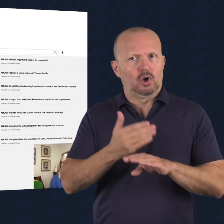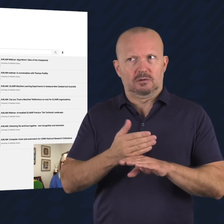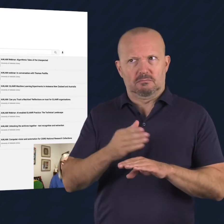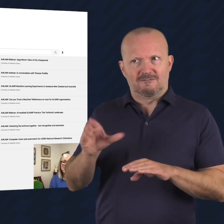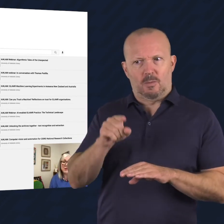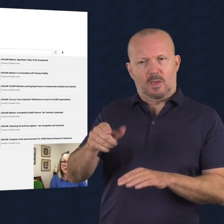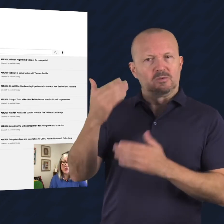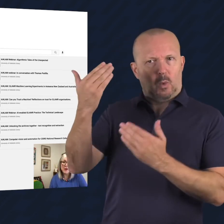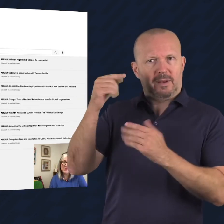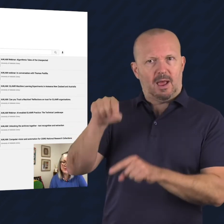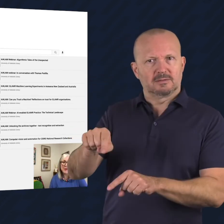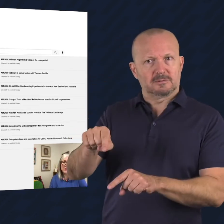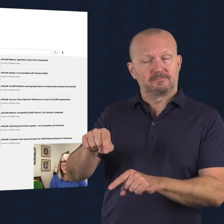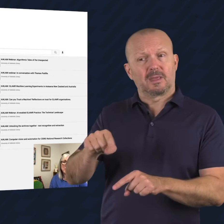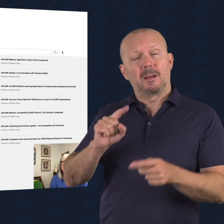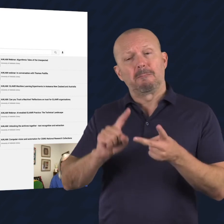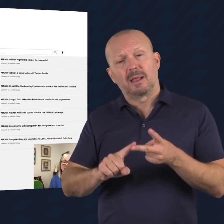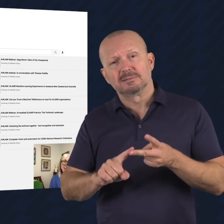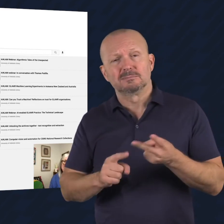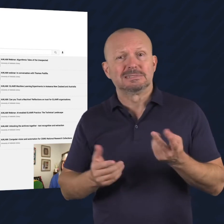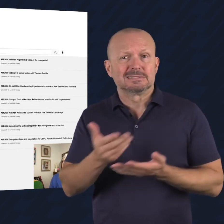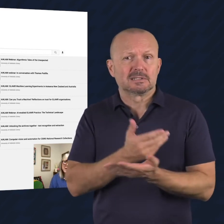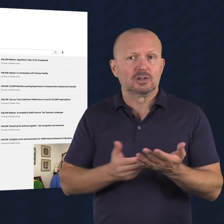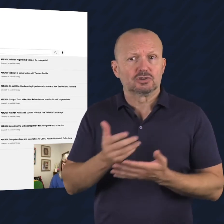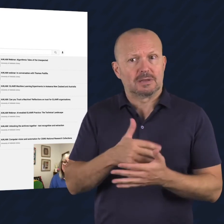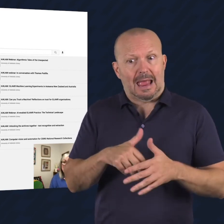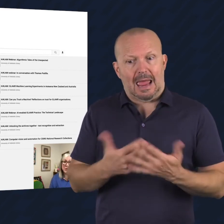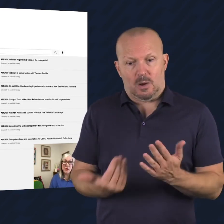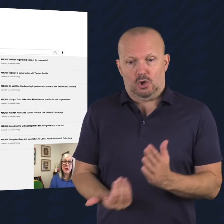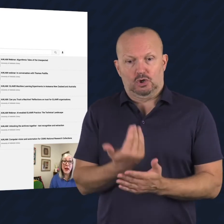work that's showcased in those webinars and really there's been discussion about how